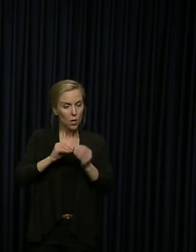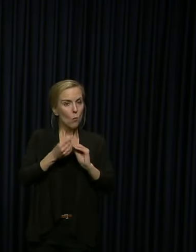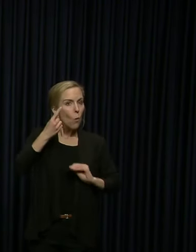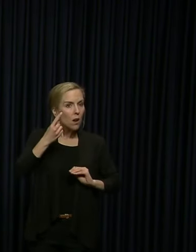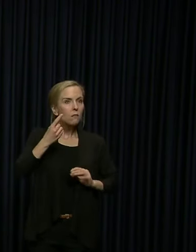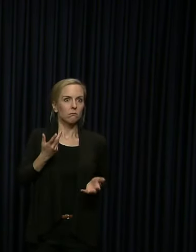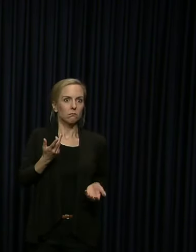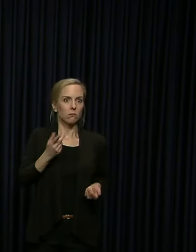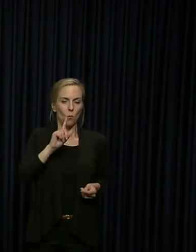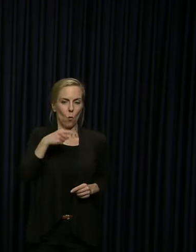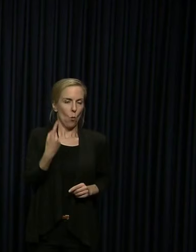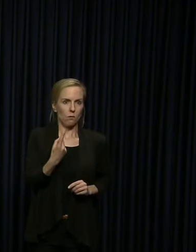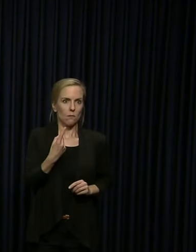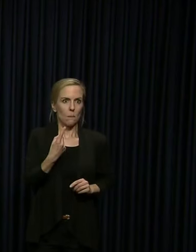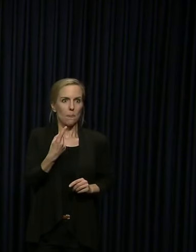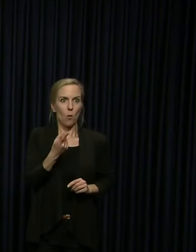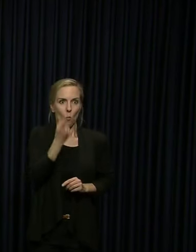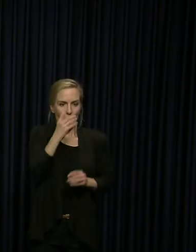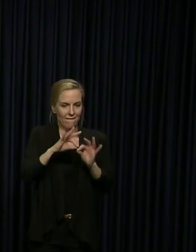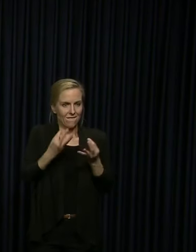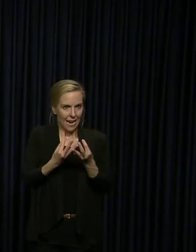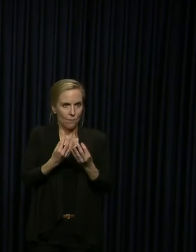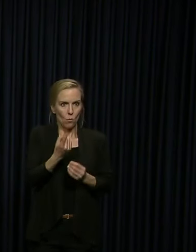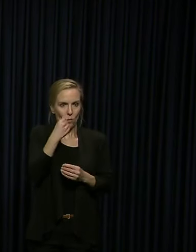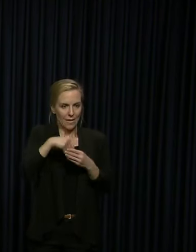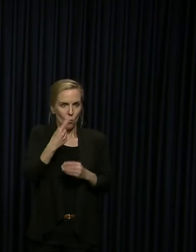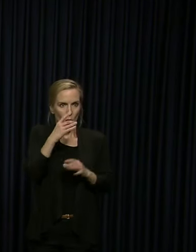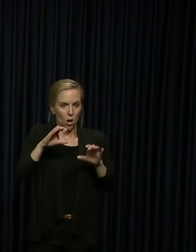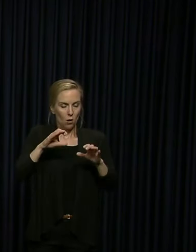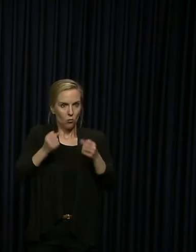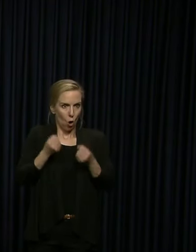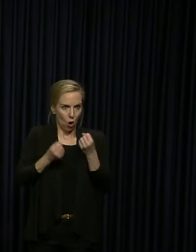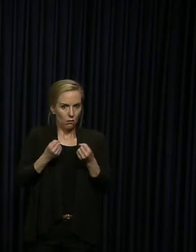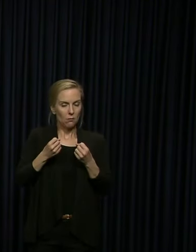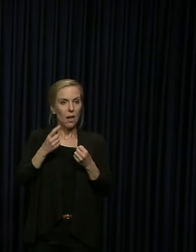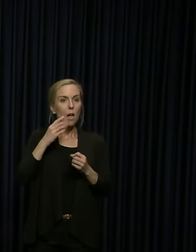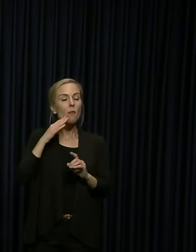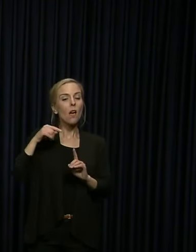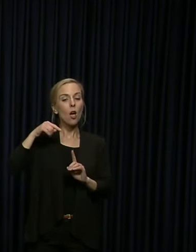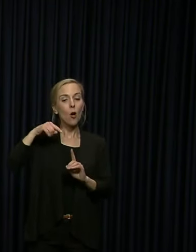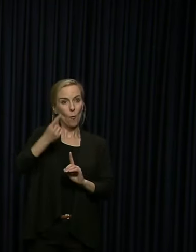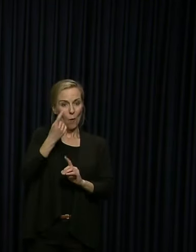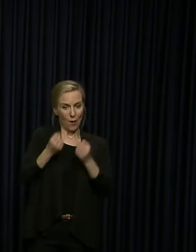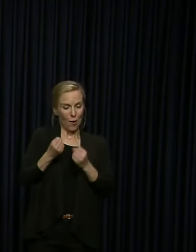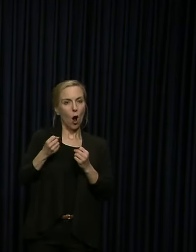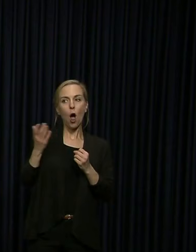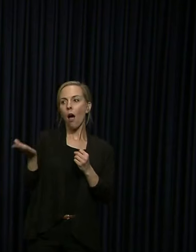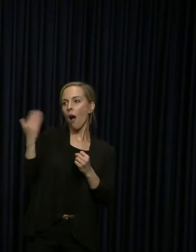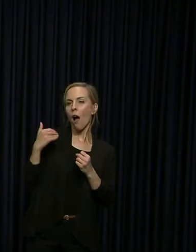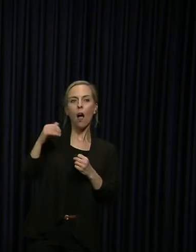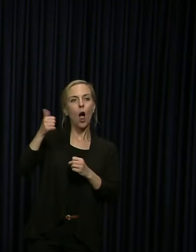TO THE BULLITT COUNTY PASTOR THAT IS CONTINUING TO HAVE